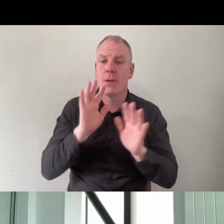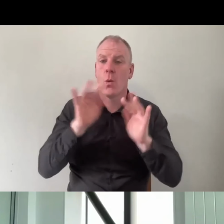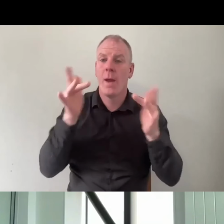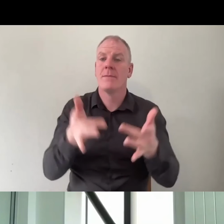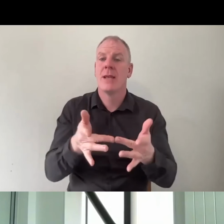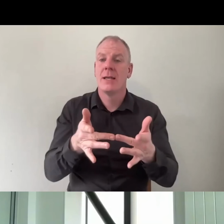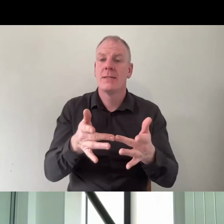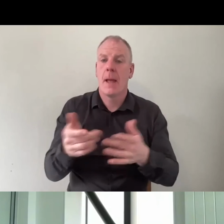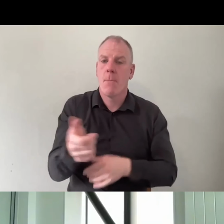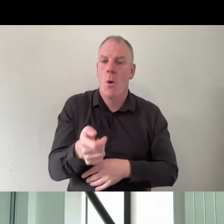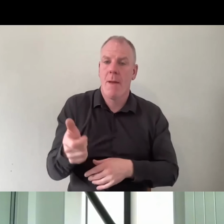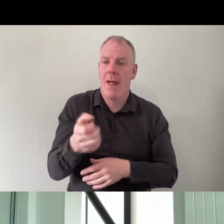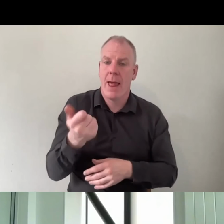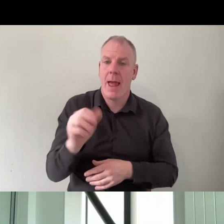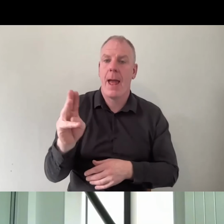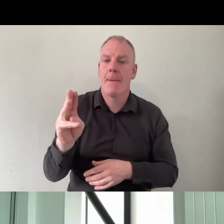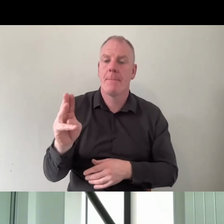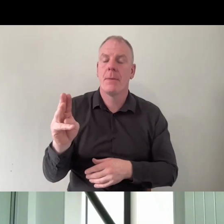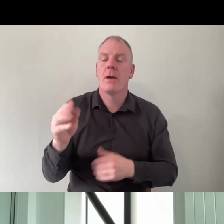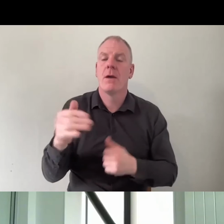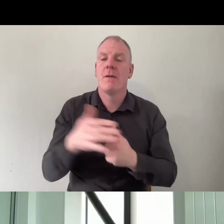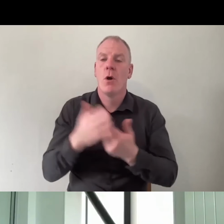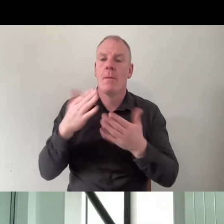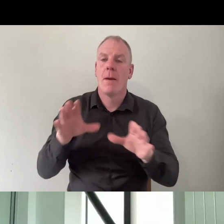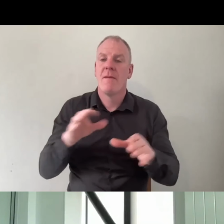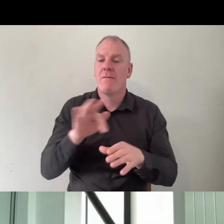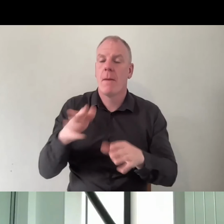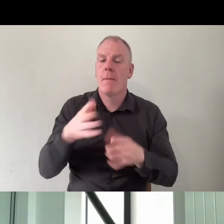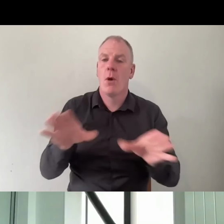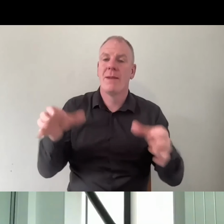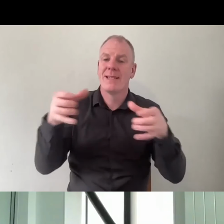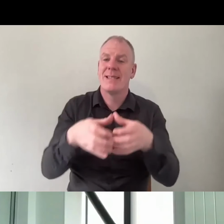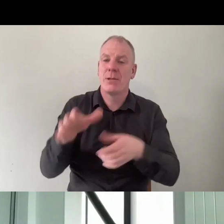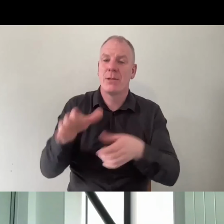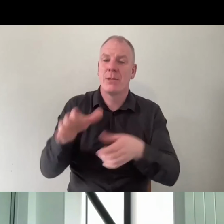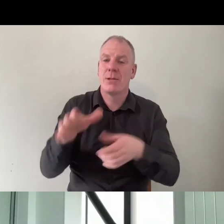and Mobile Applications of Public Sector Bodies Regulation 2020,